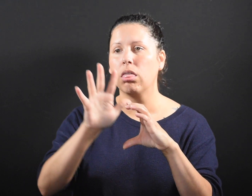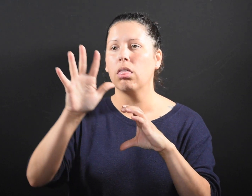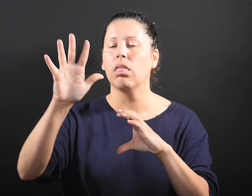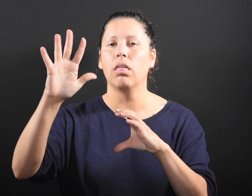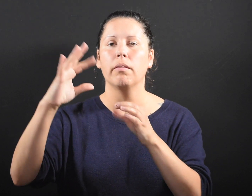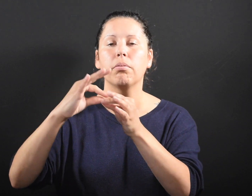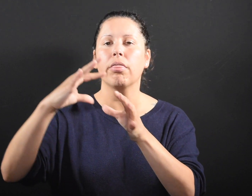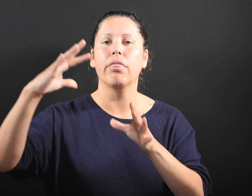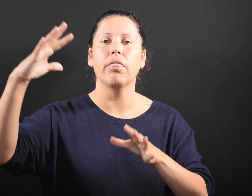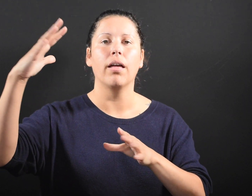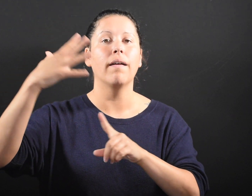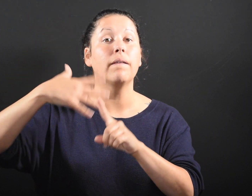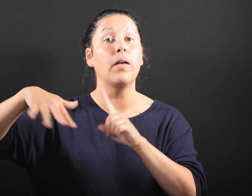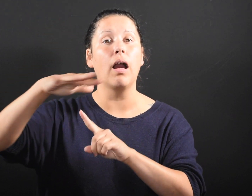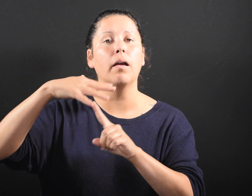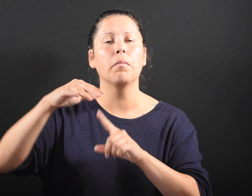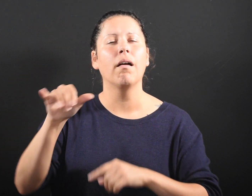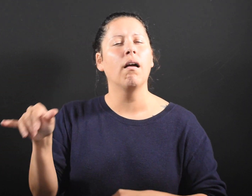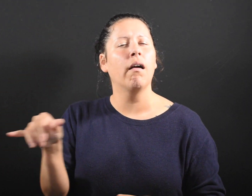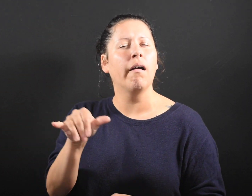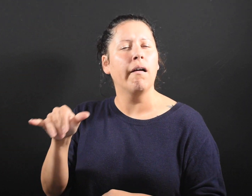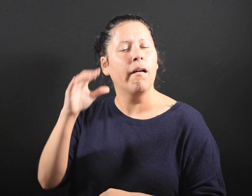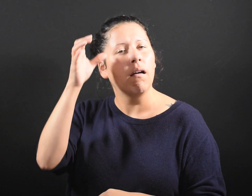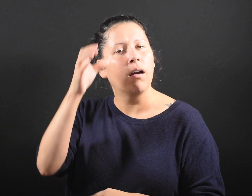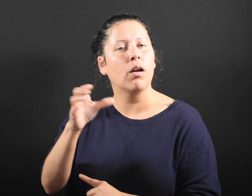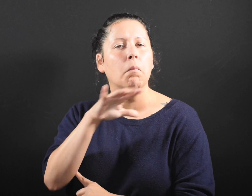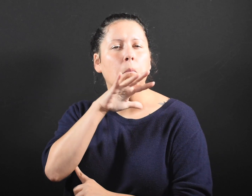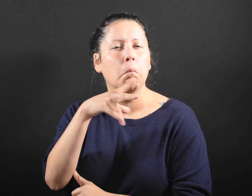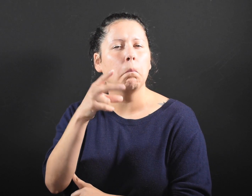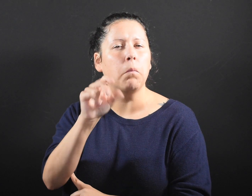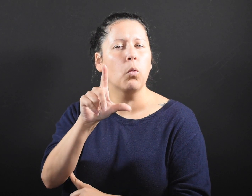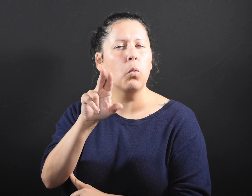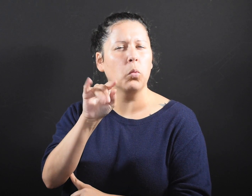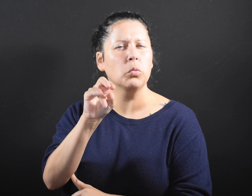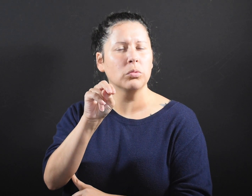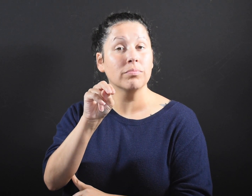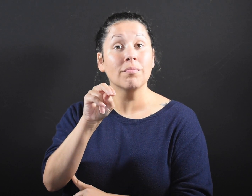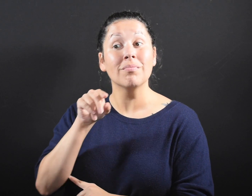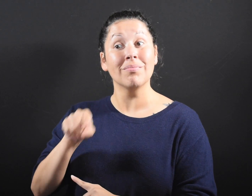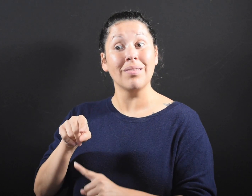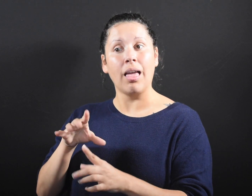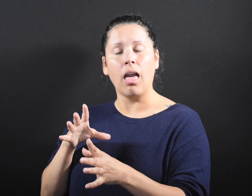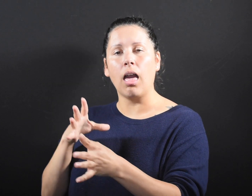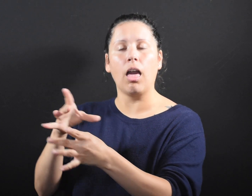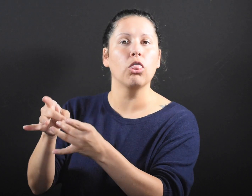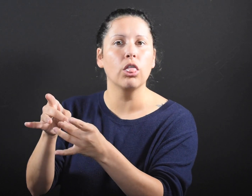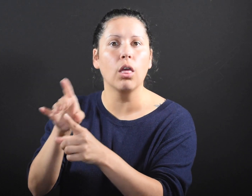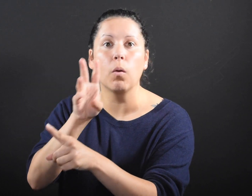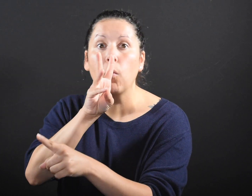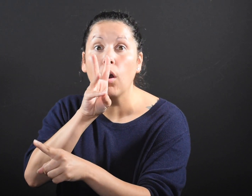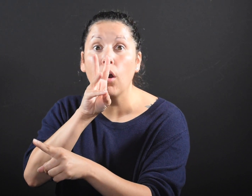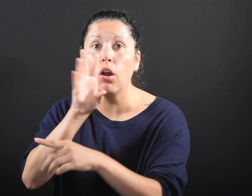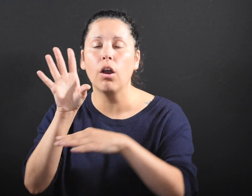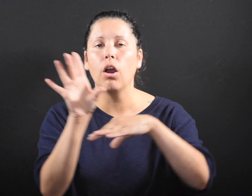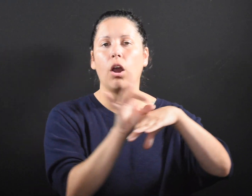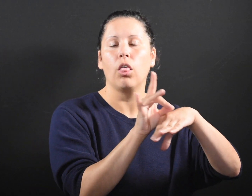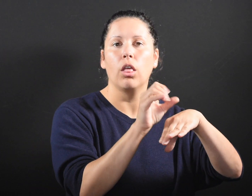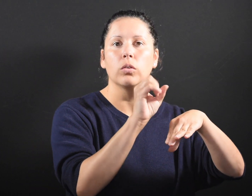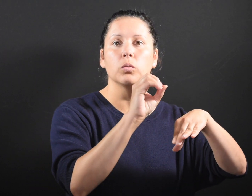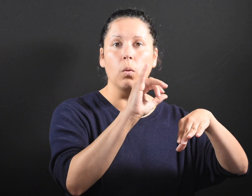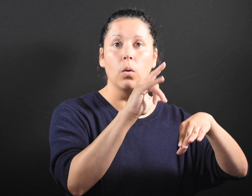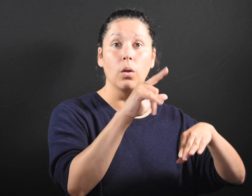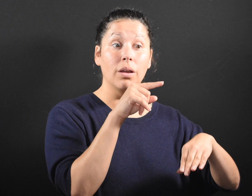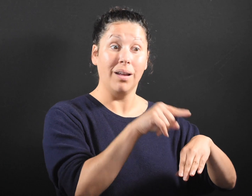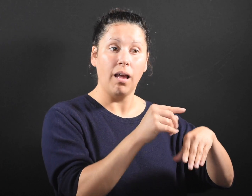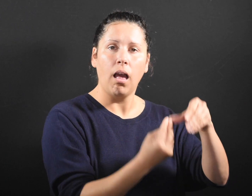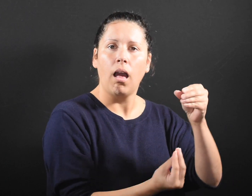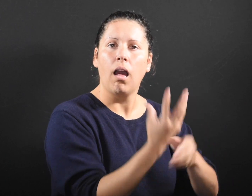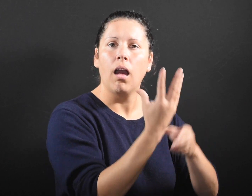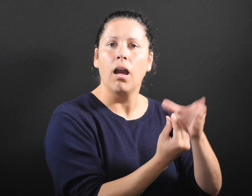environment as pollution and get into the water and soil used to grow food.